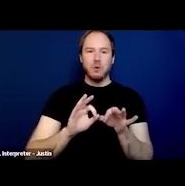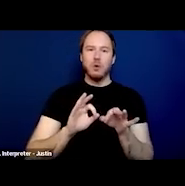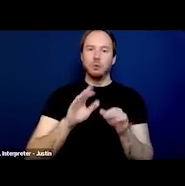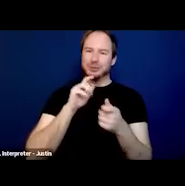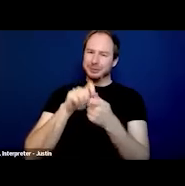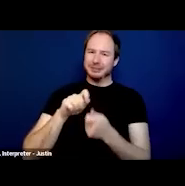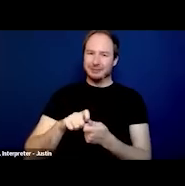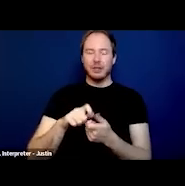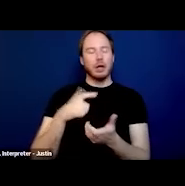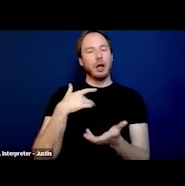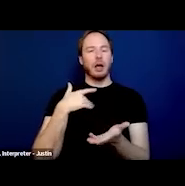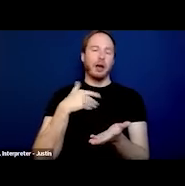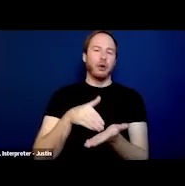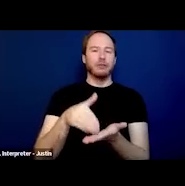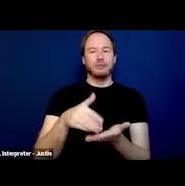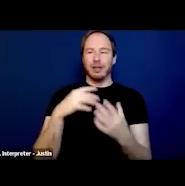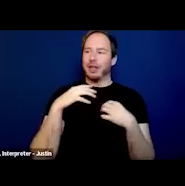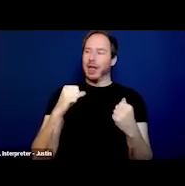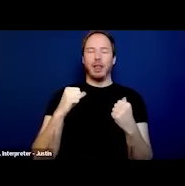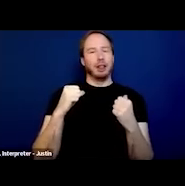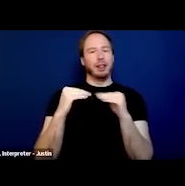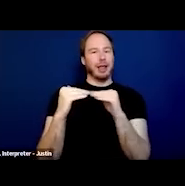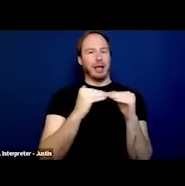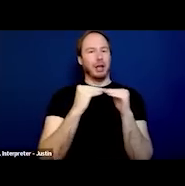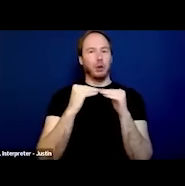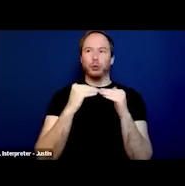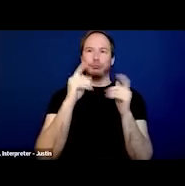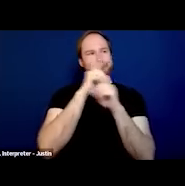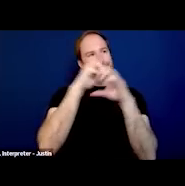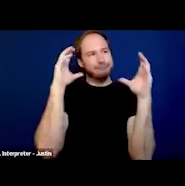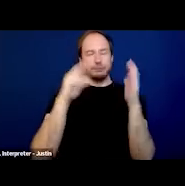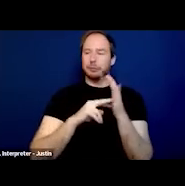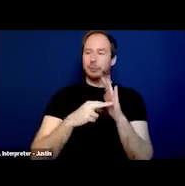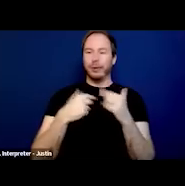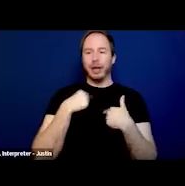too often, health equity can be thought of as just doing good things for people